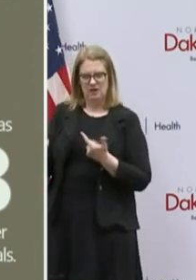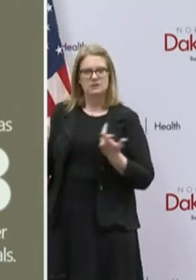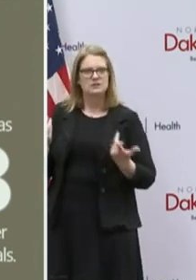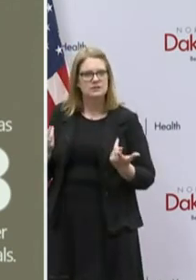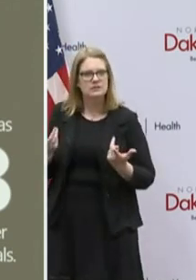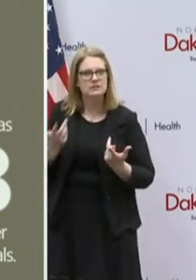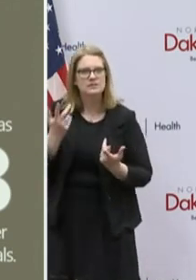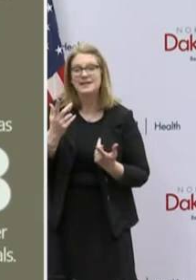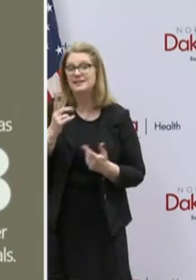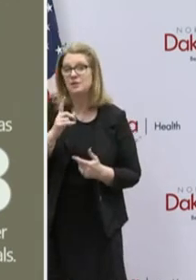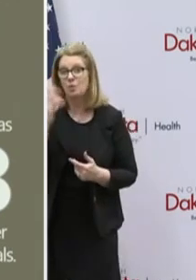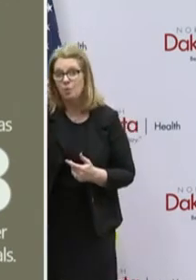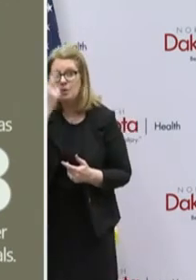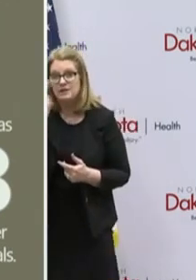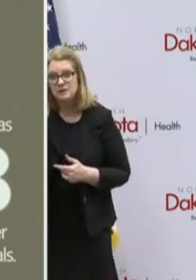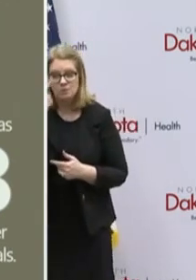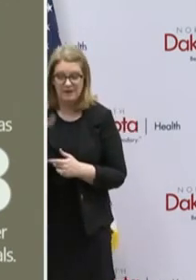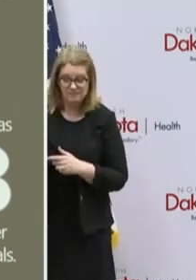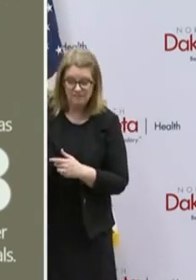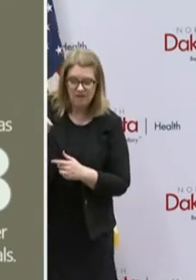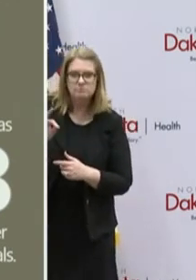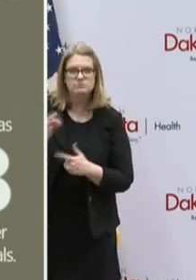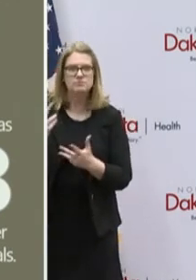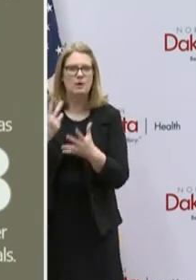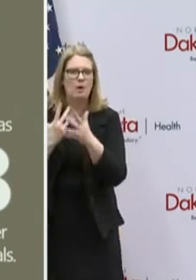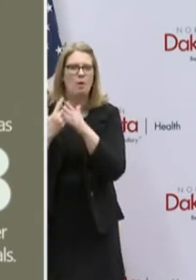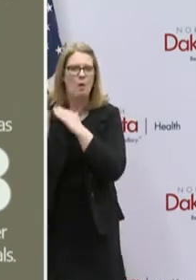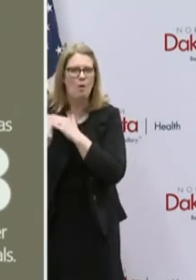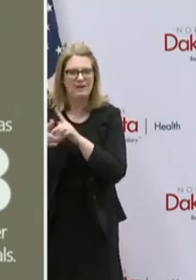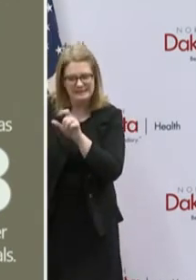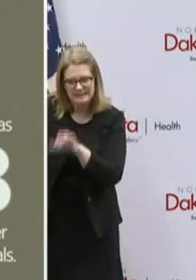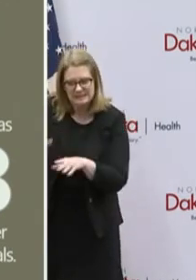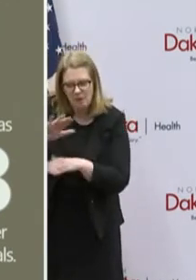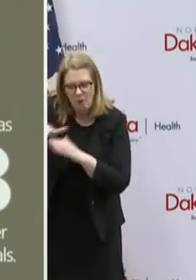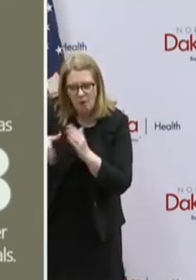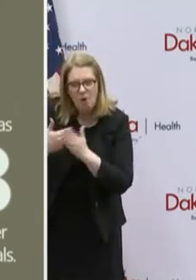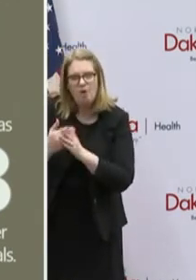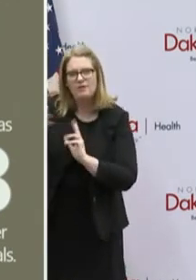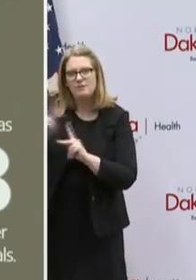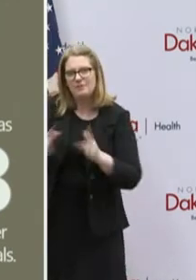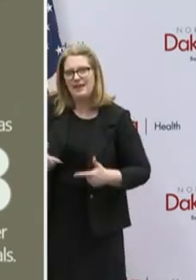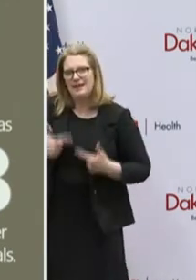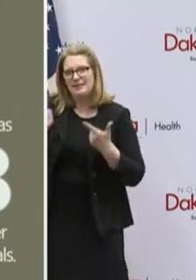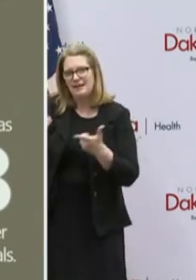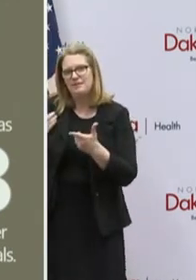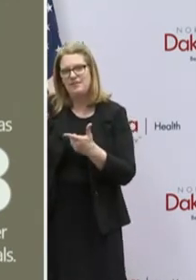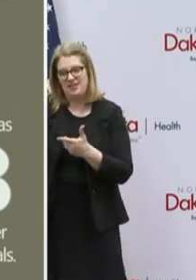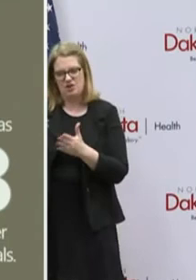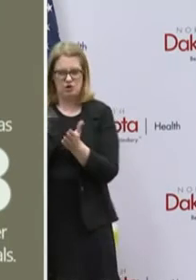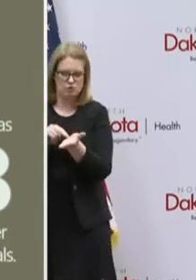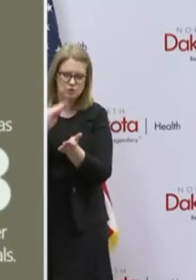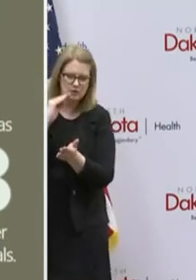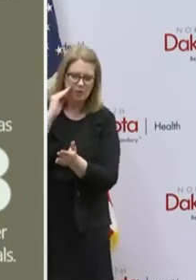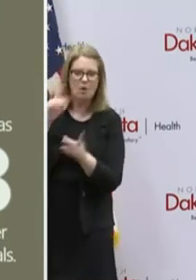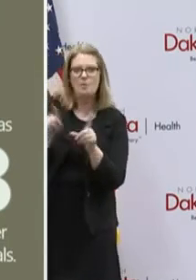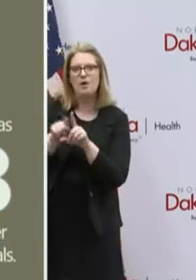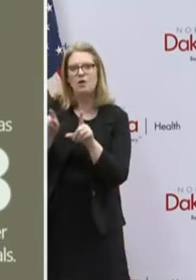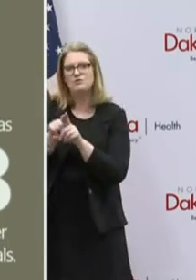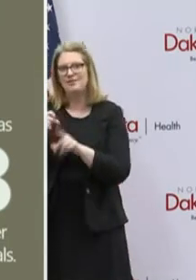RELATIVE TO ITS OVERALL POPULATION AND THAT'S AGAIN, DUE TO OUR PROACTIVE GETTING OUT AND TESTING ALL OF RESIDENTS AND ALL